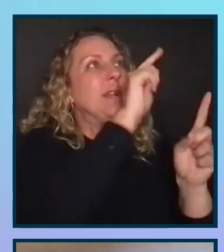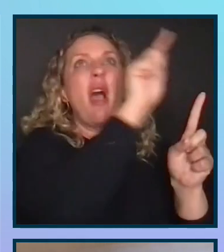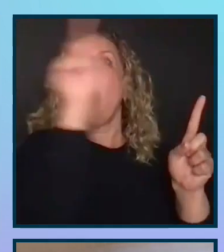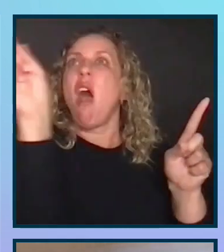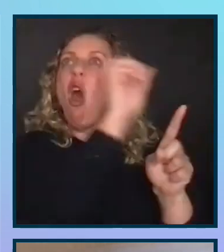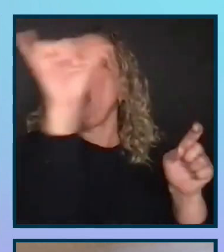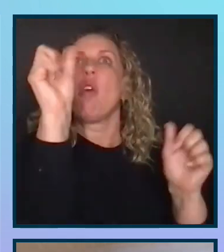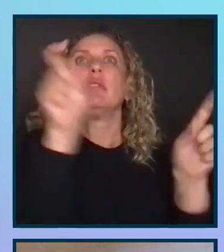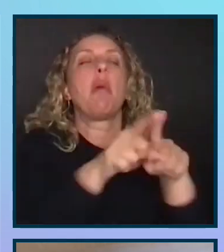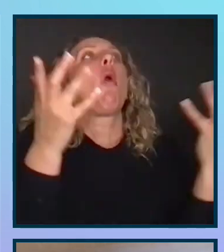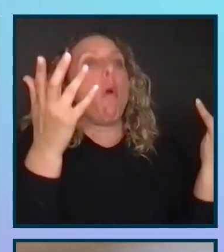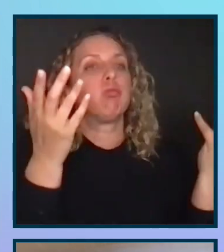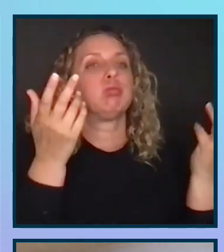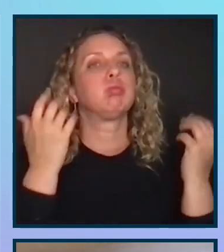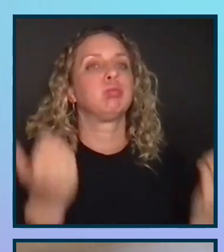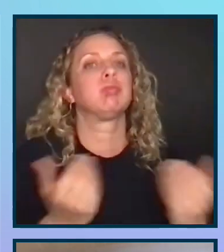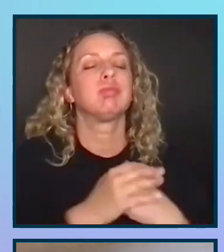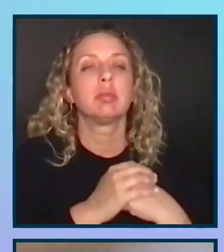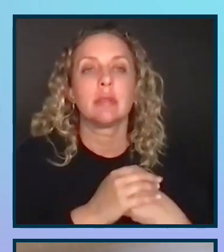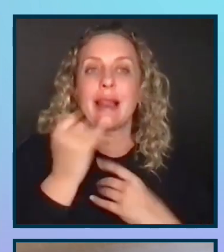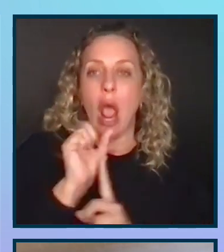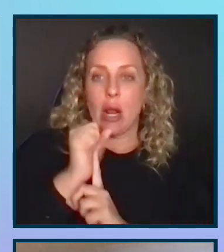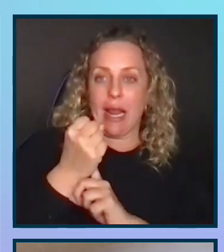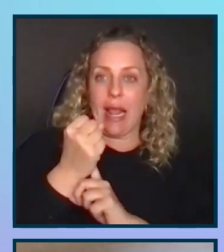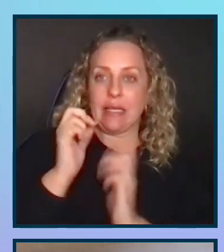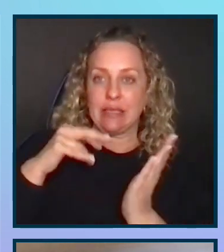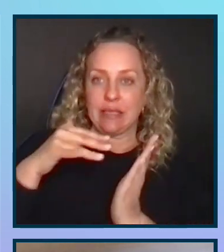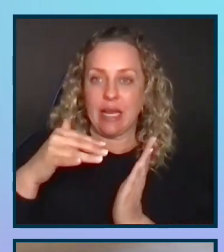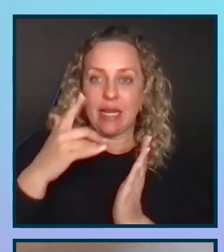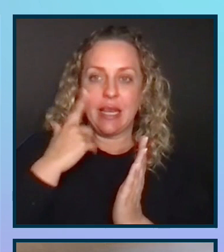Focusing on accessibility is my unique post